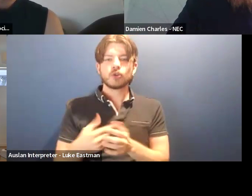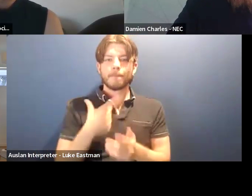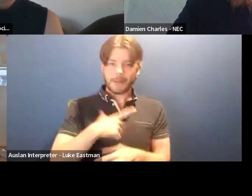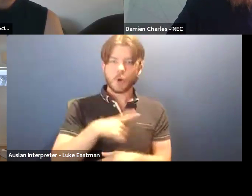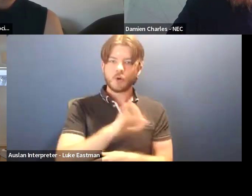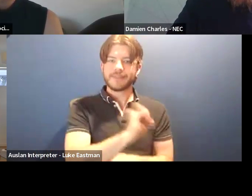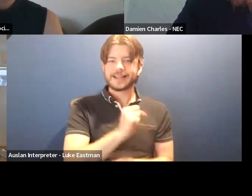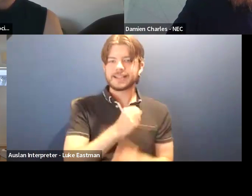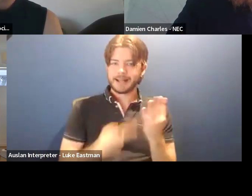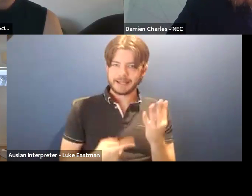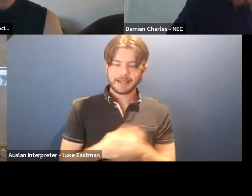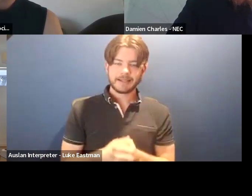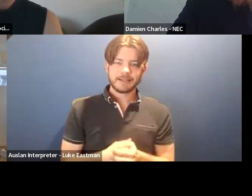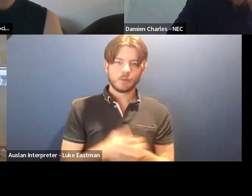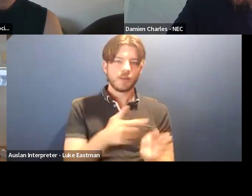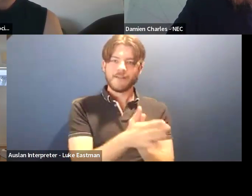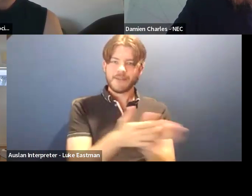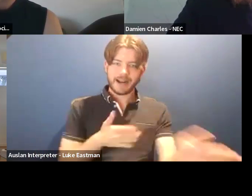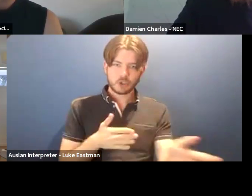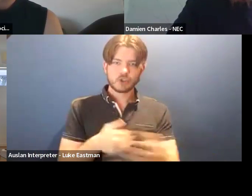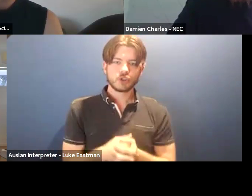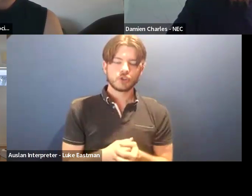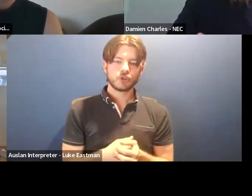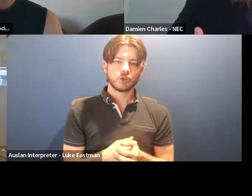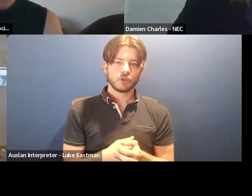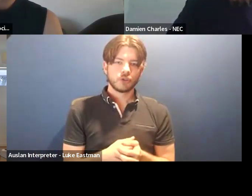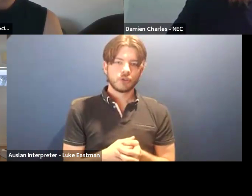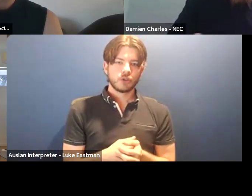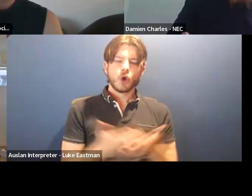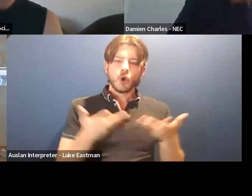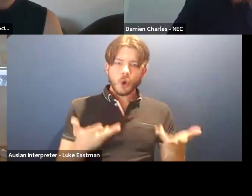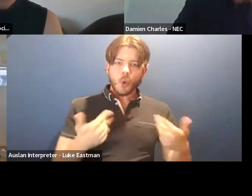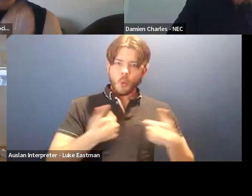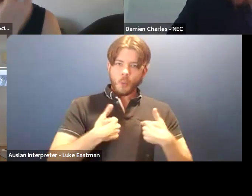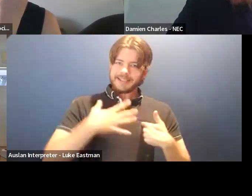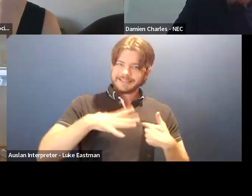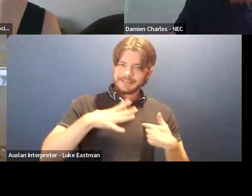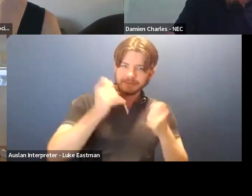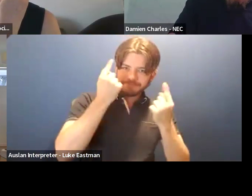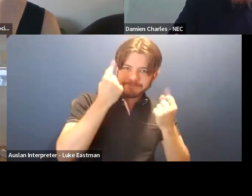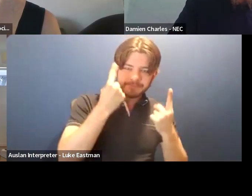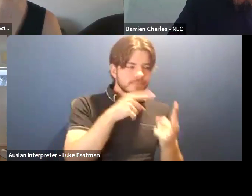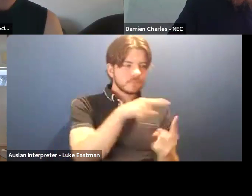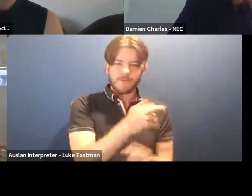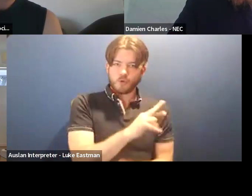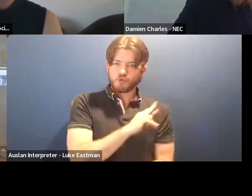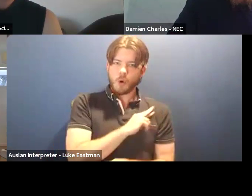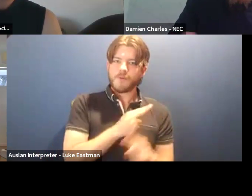challenges that they disadvantage that they face so I think you know we need to realize that there's a role for everyone